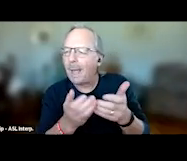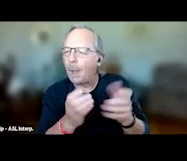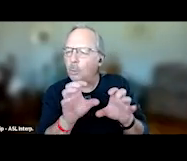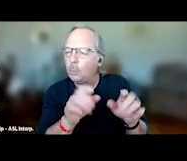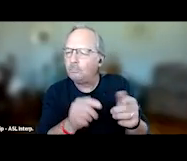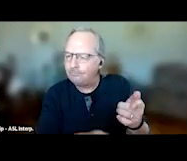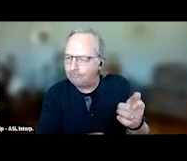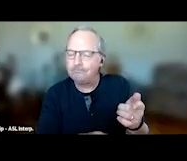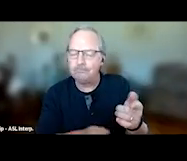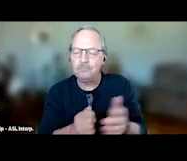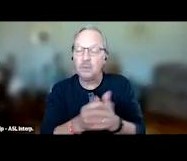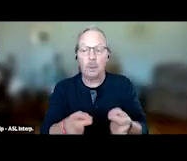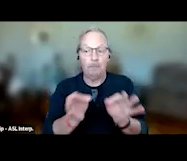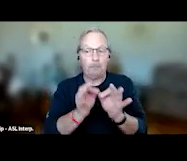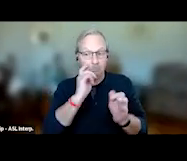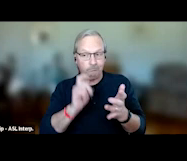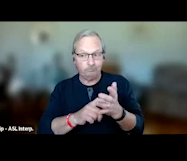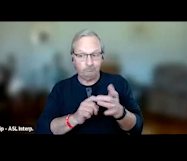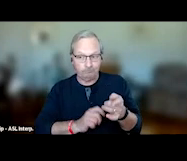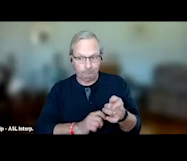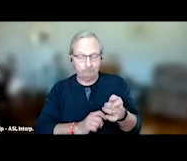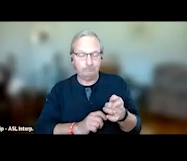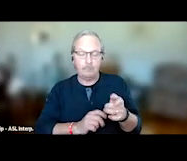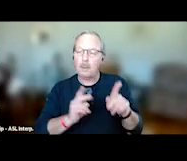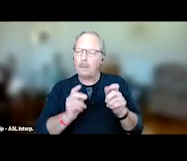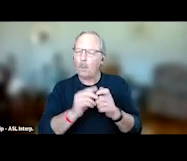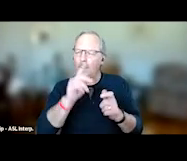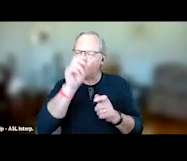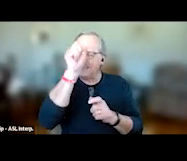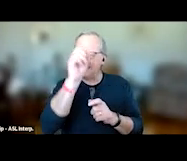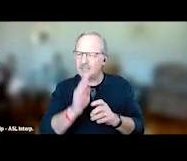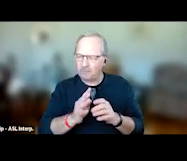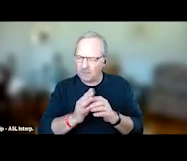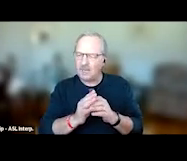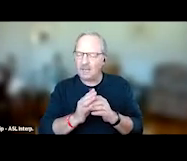So it's important to note too, because people with schizophrenia as opposed to people with mood disorders,